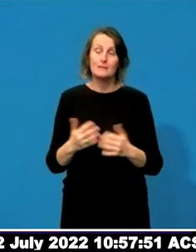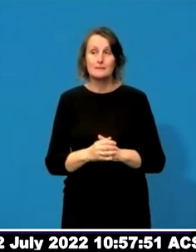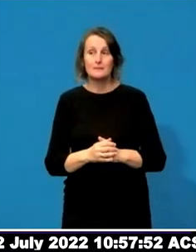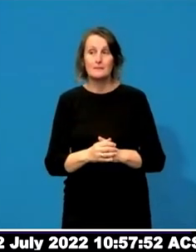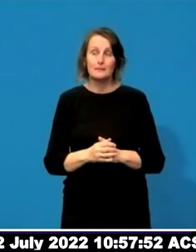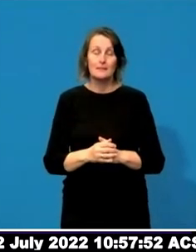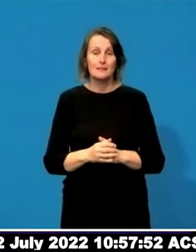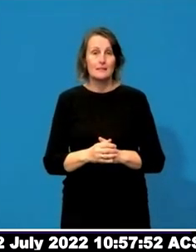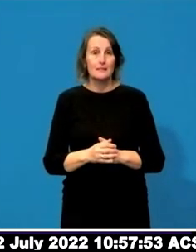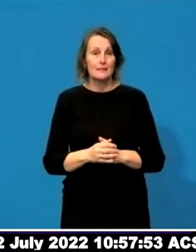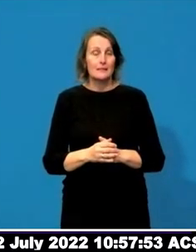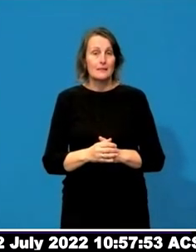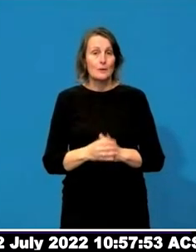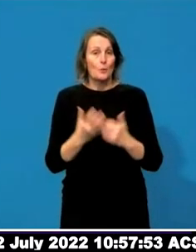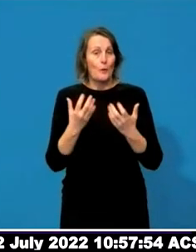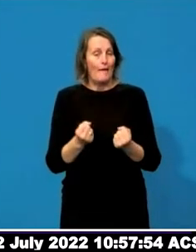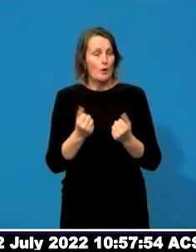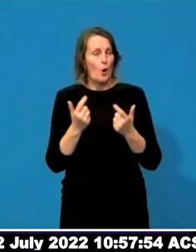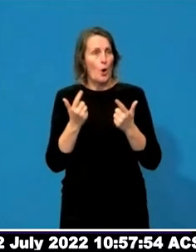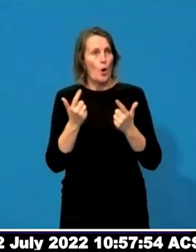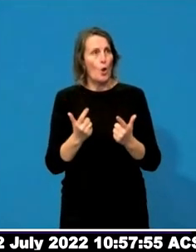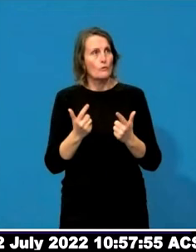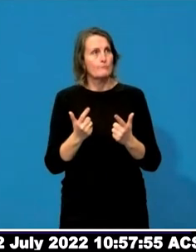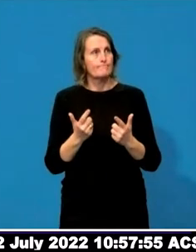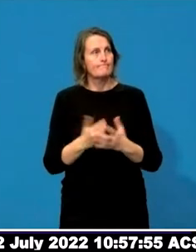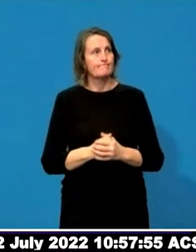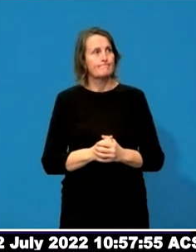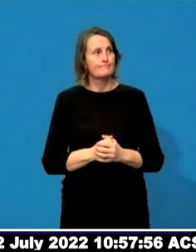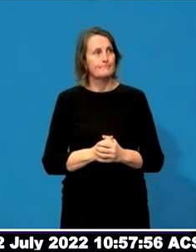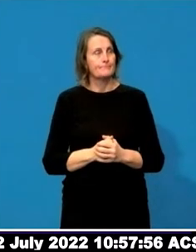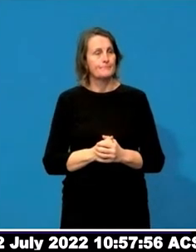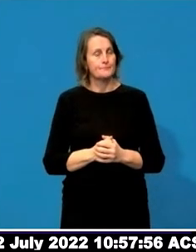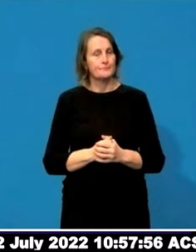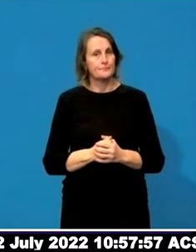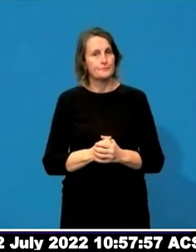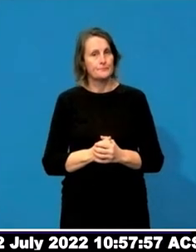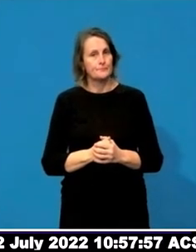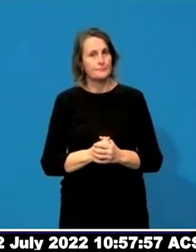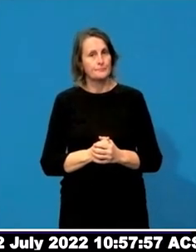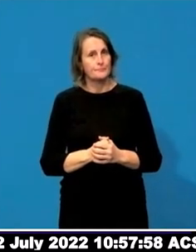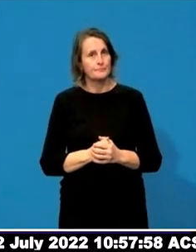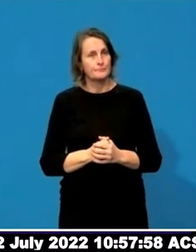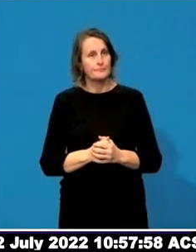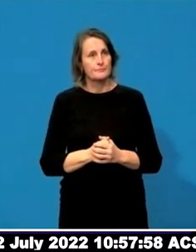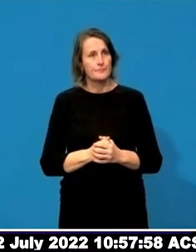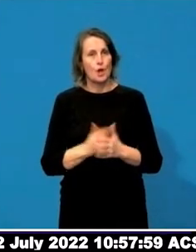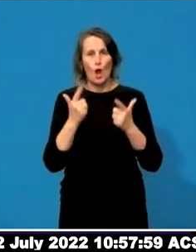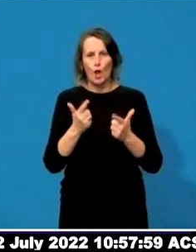around community and First Nations ownership of solutions